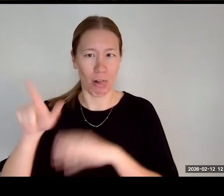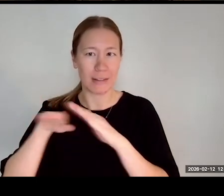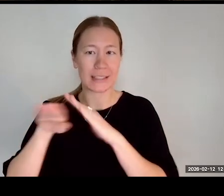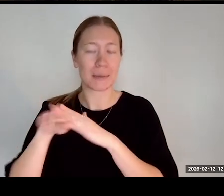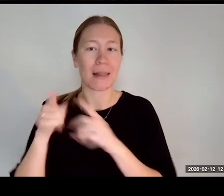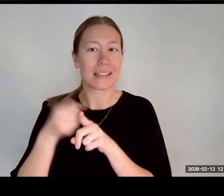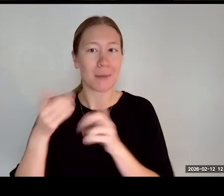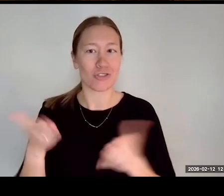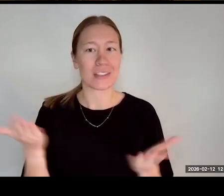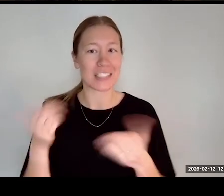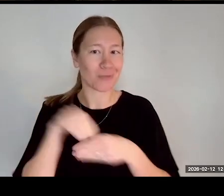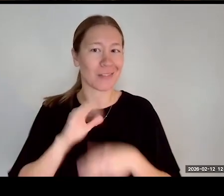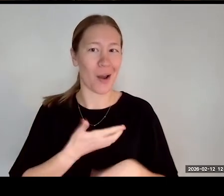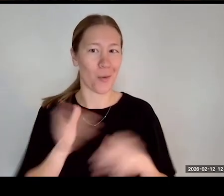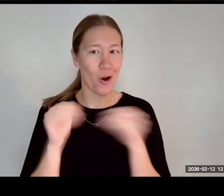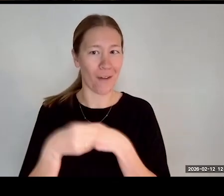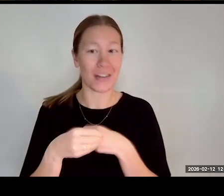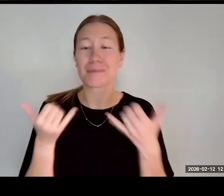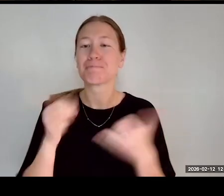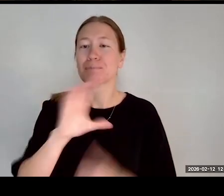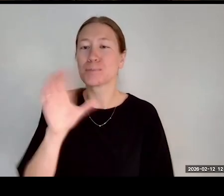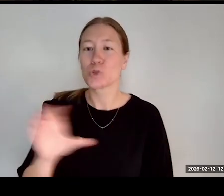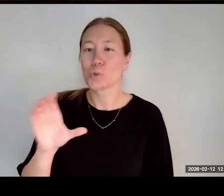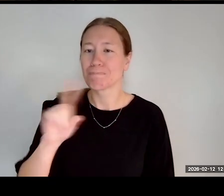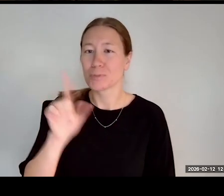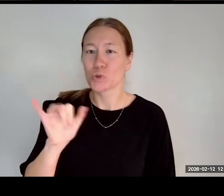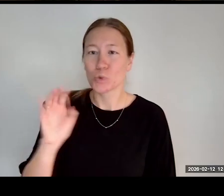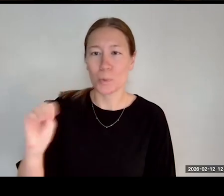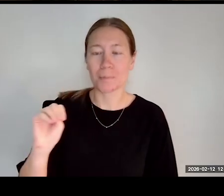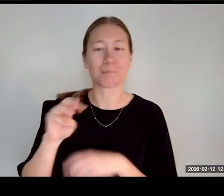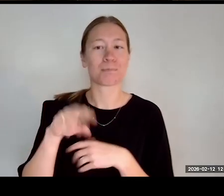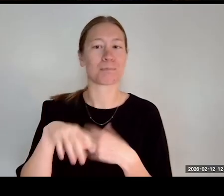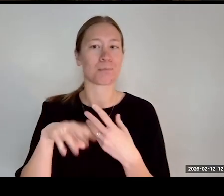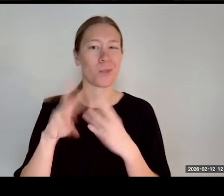Okay, so just some Zoom webinar tips and a logistics before we get started.